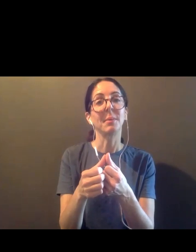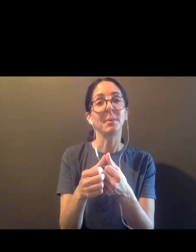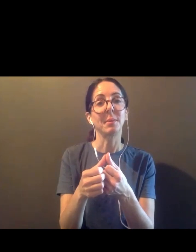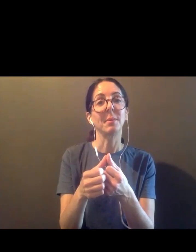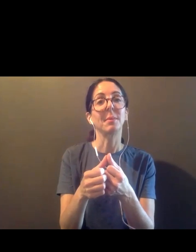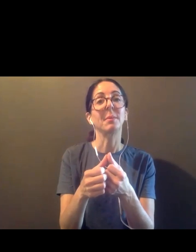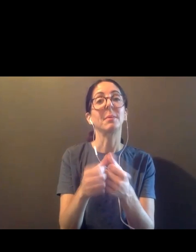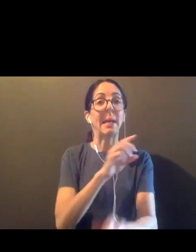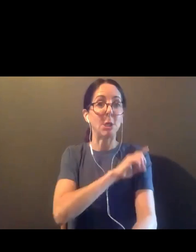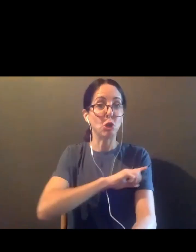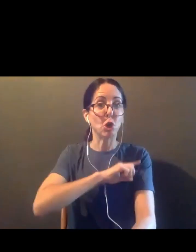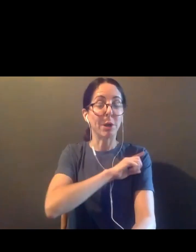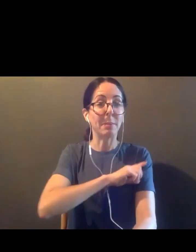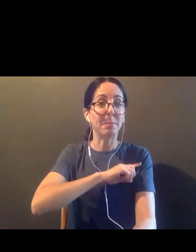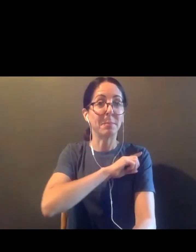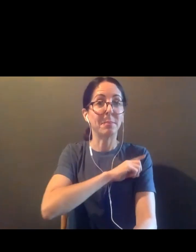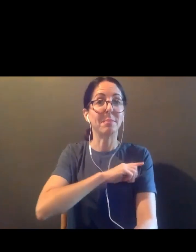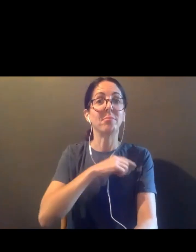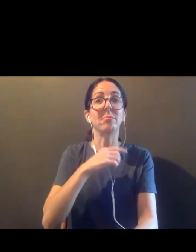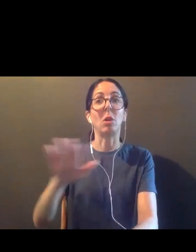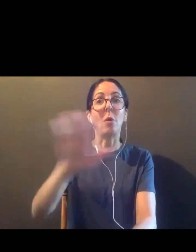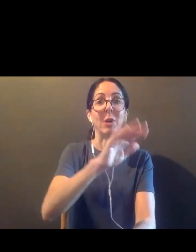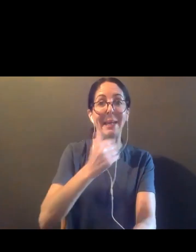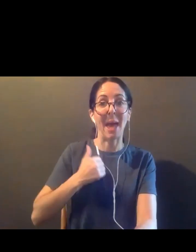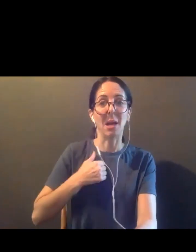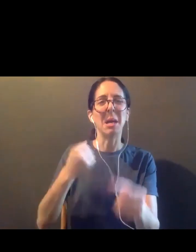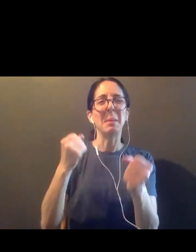across Canada were closed, we remained open.